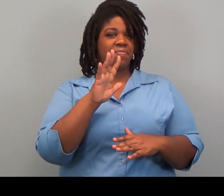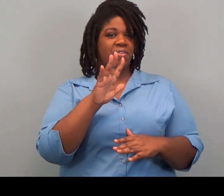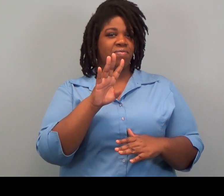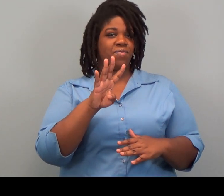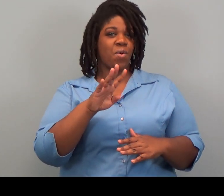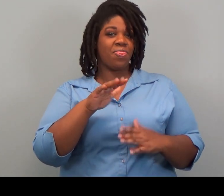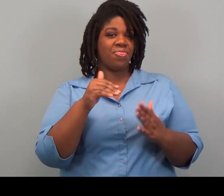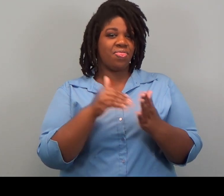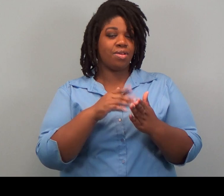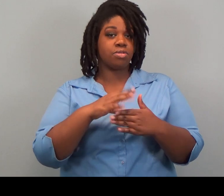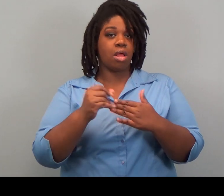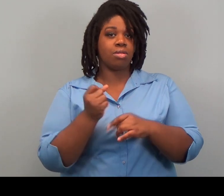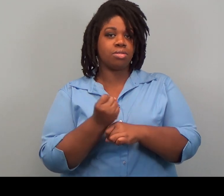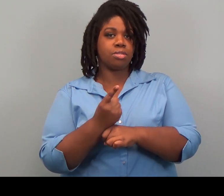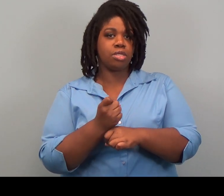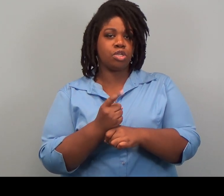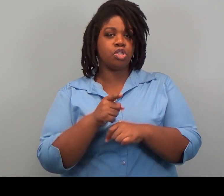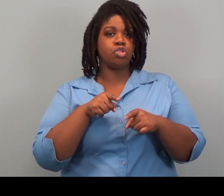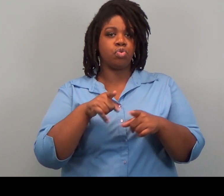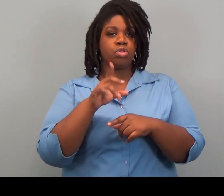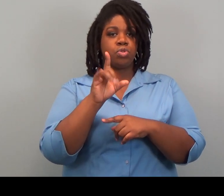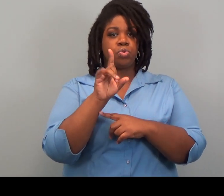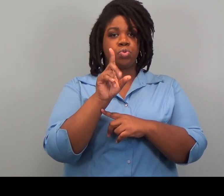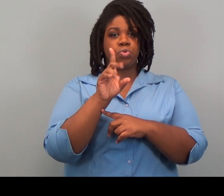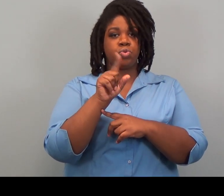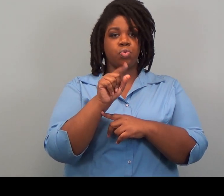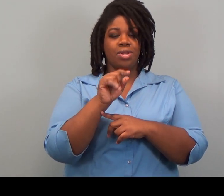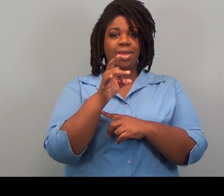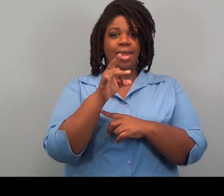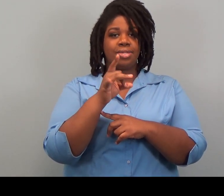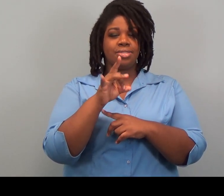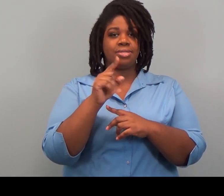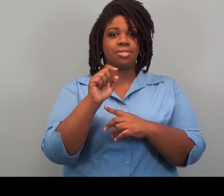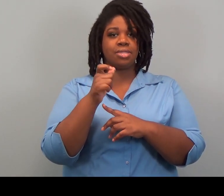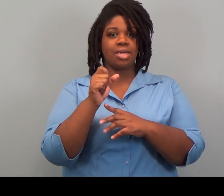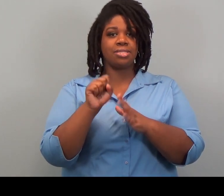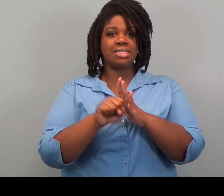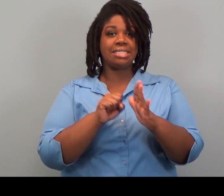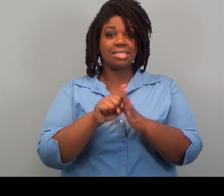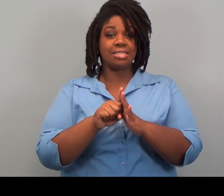during this 2018 tax season which is the season